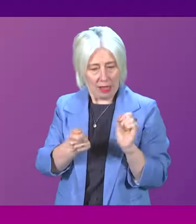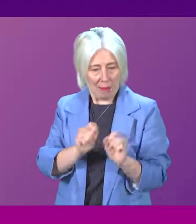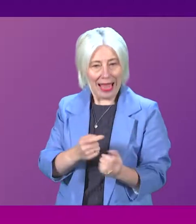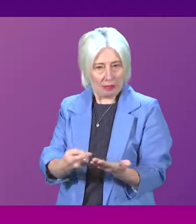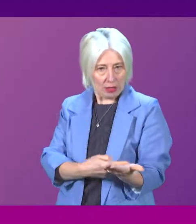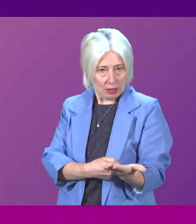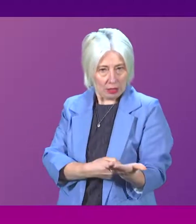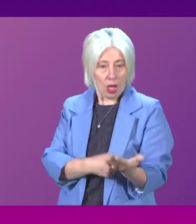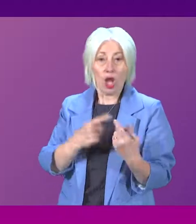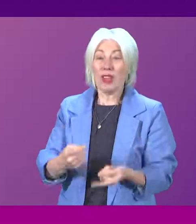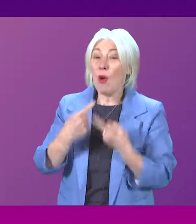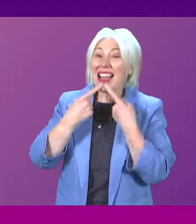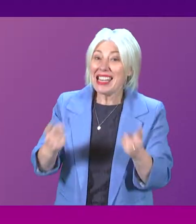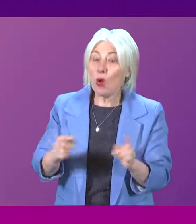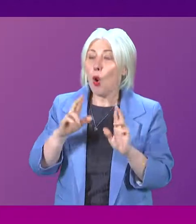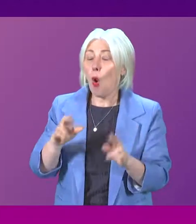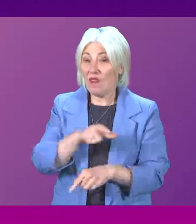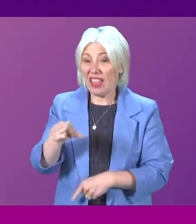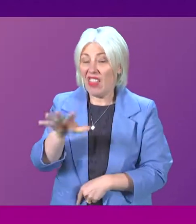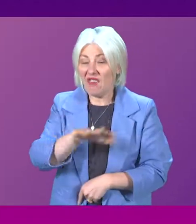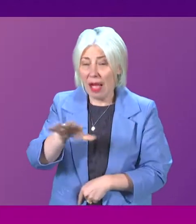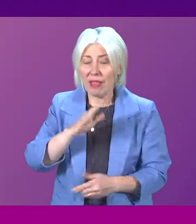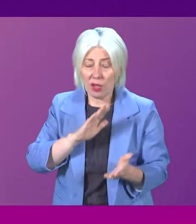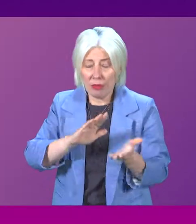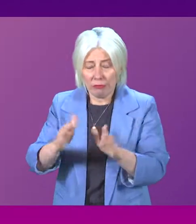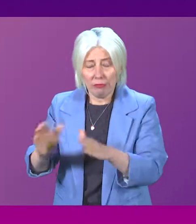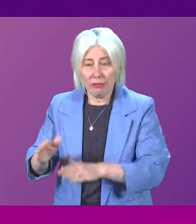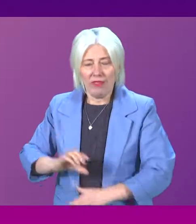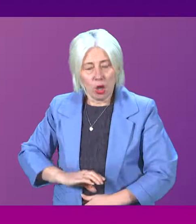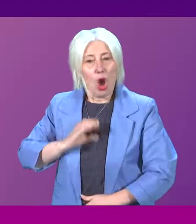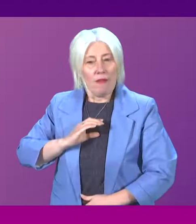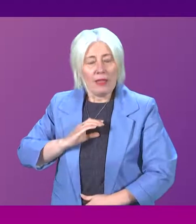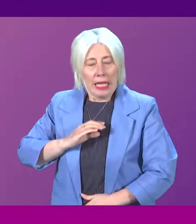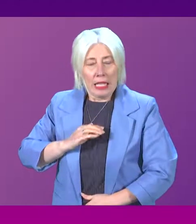I hope, gives confidence to bereaved families and others about the future direction of the